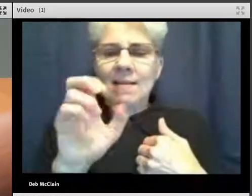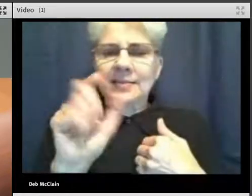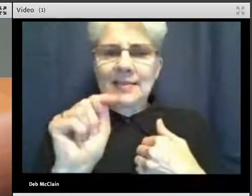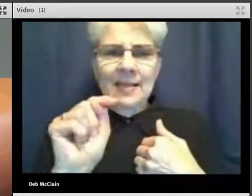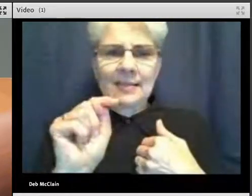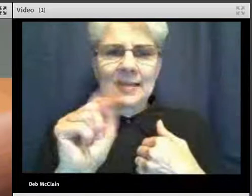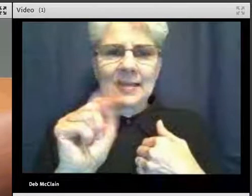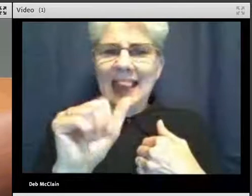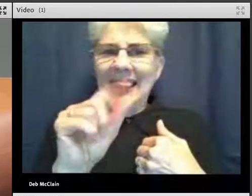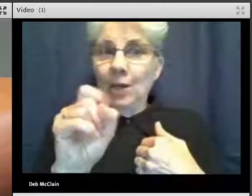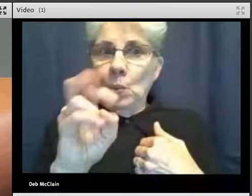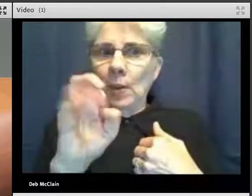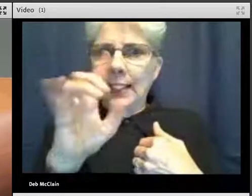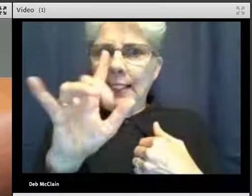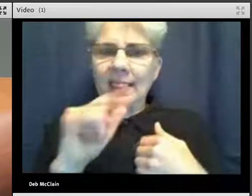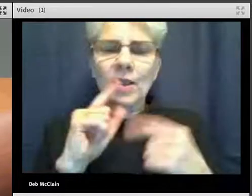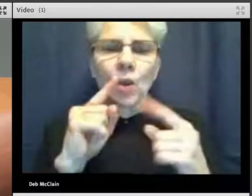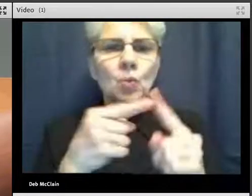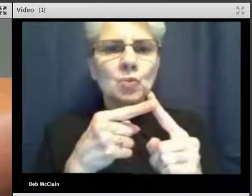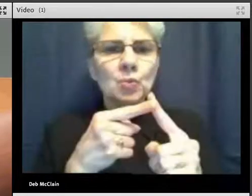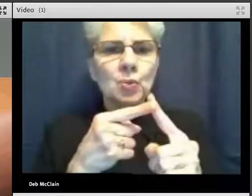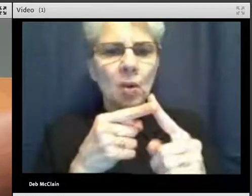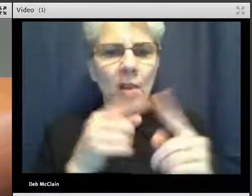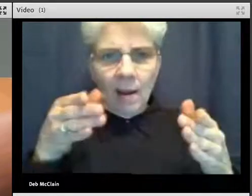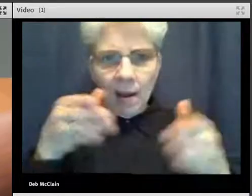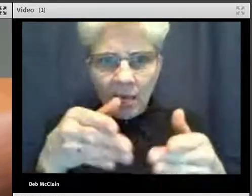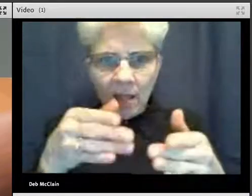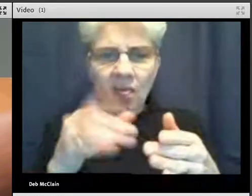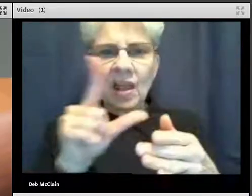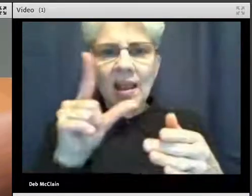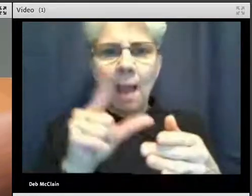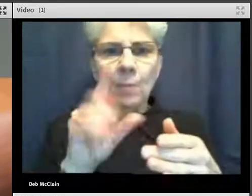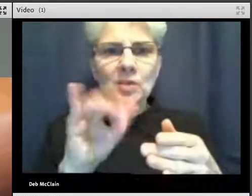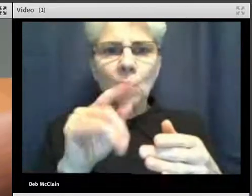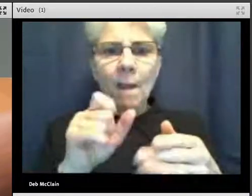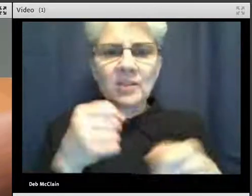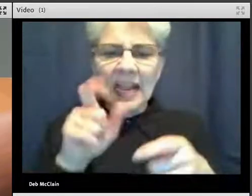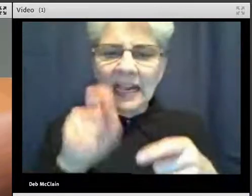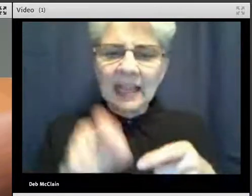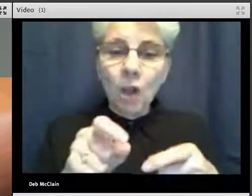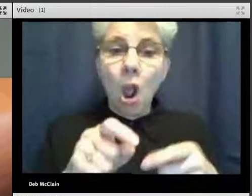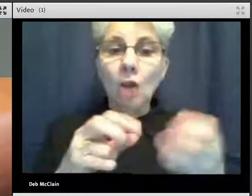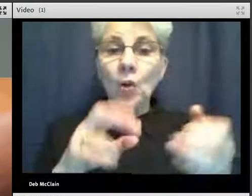They don't go to the main site of the library's Web page, click on "resources and learning"